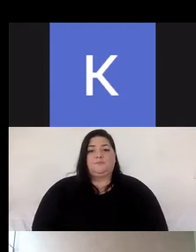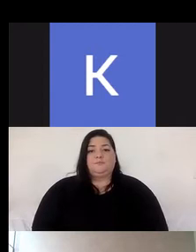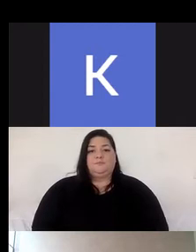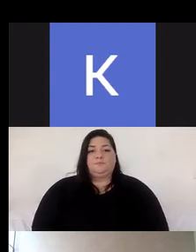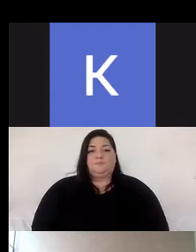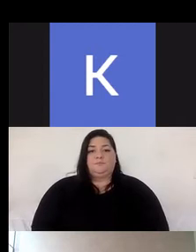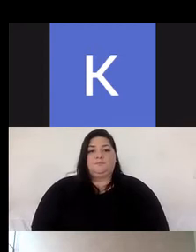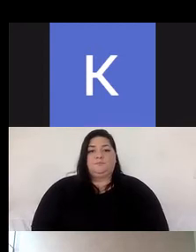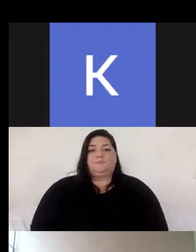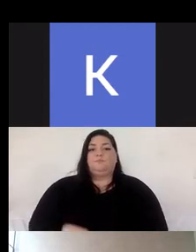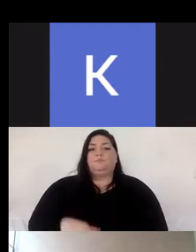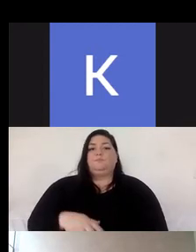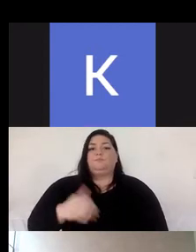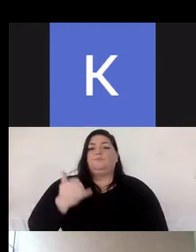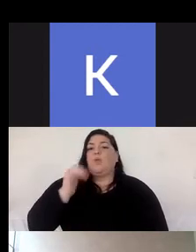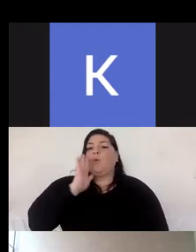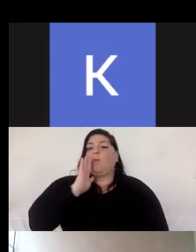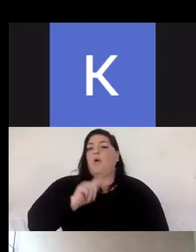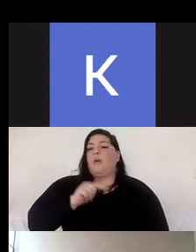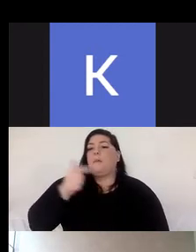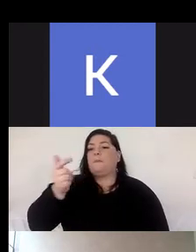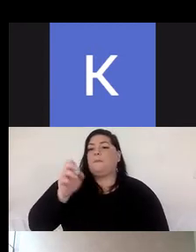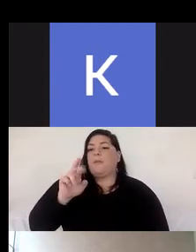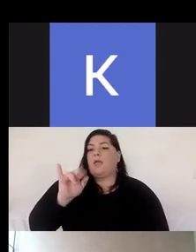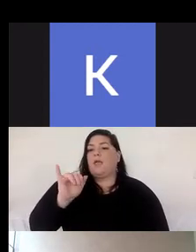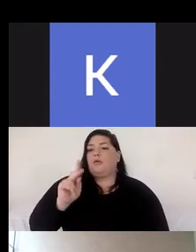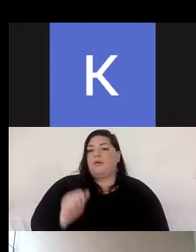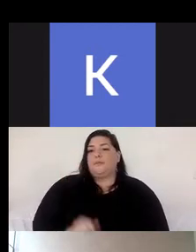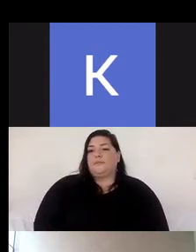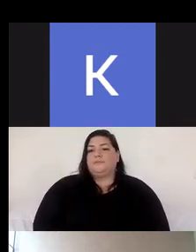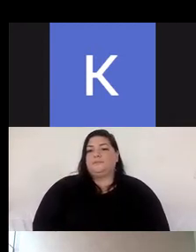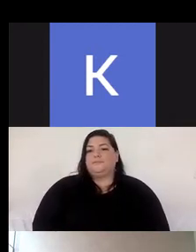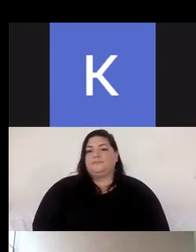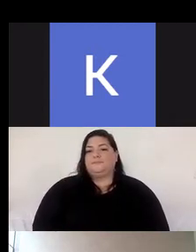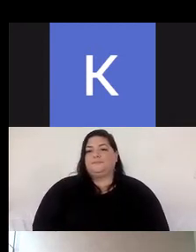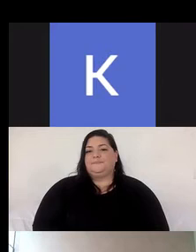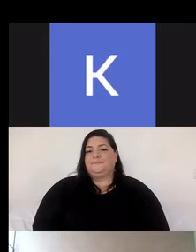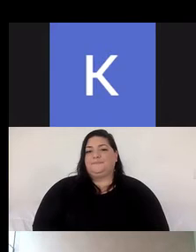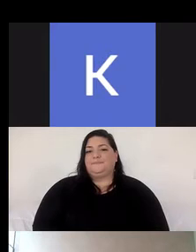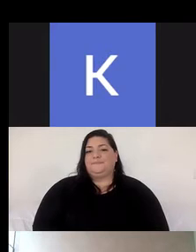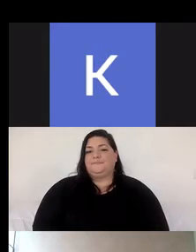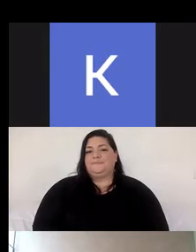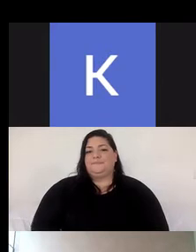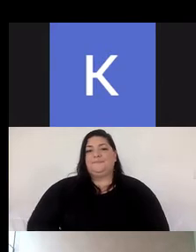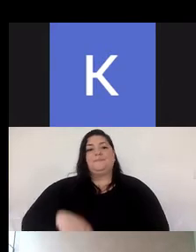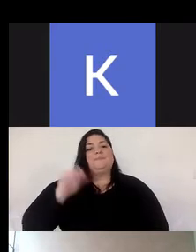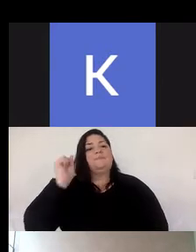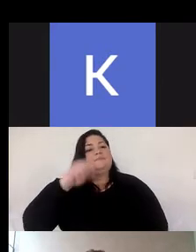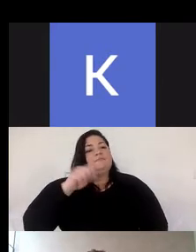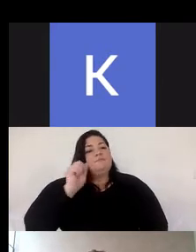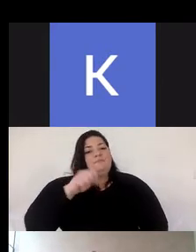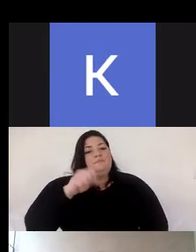So I'll pass it back to Erika for another question. Yeah, similarly, we would ask you